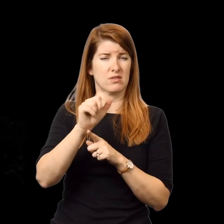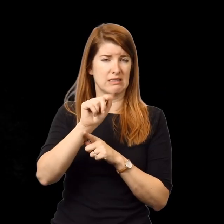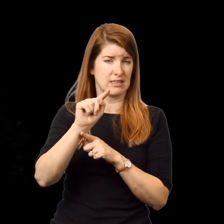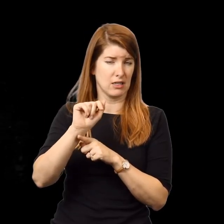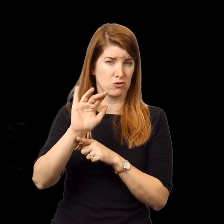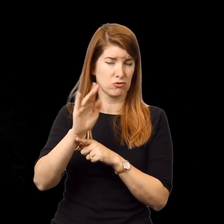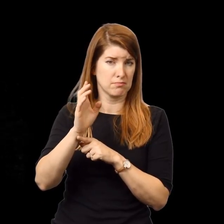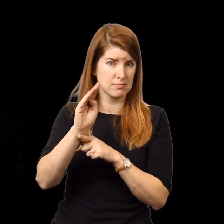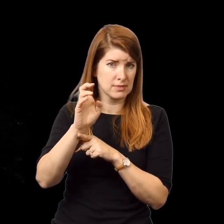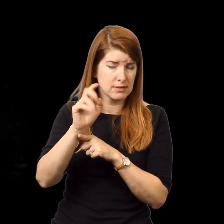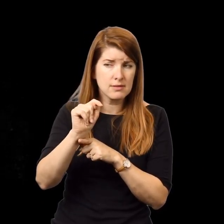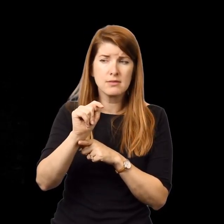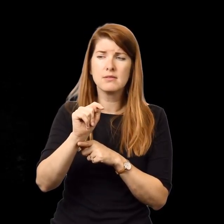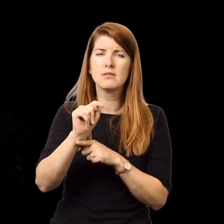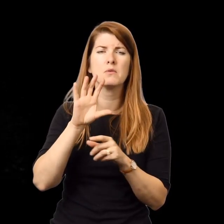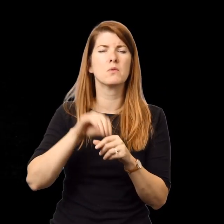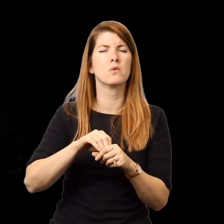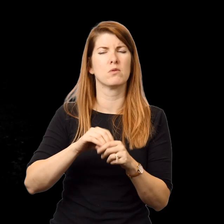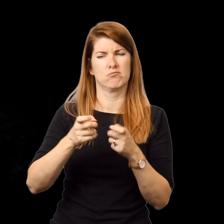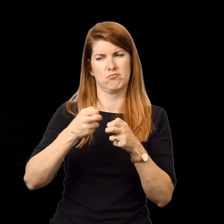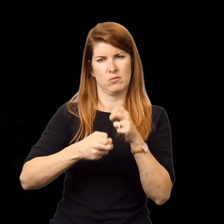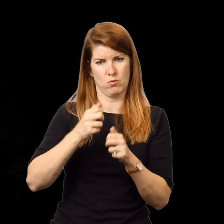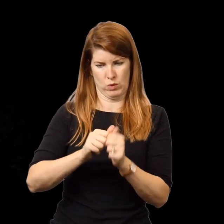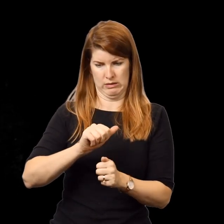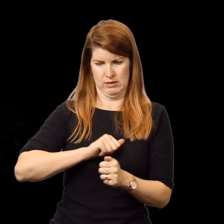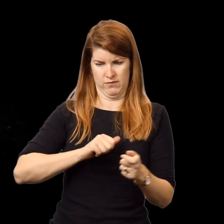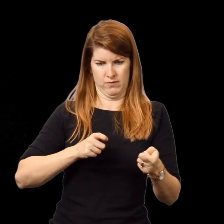of hearing children are problems with self-regulation abilities,